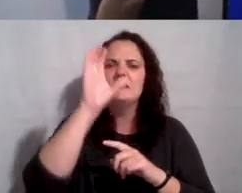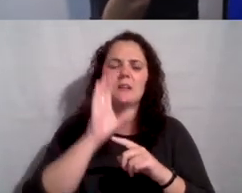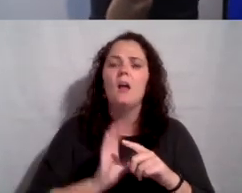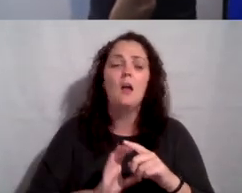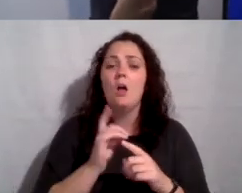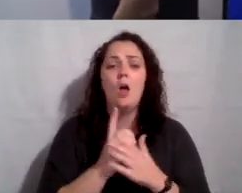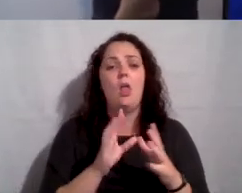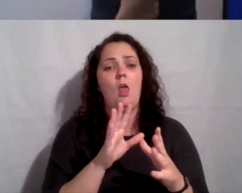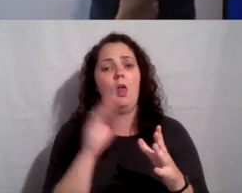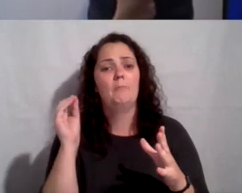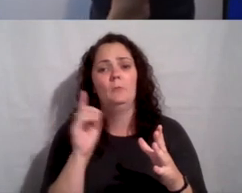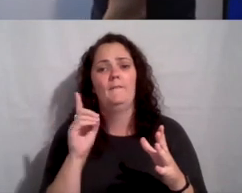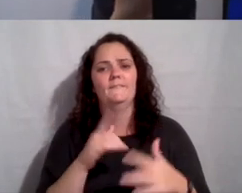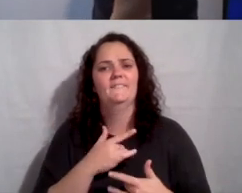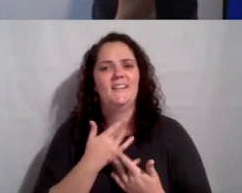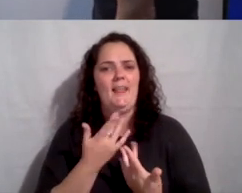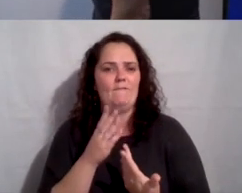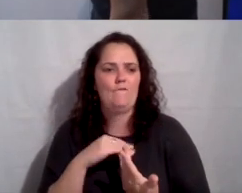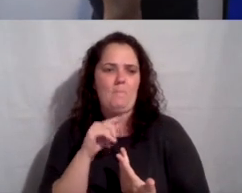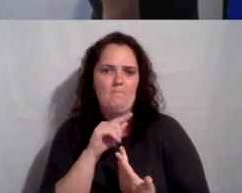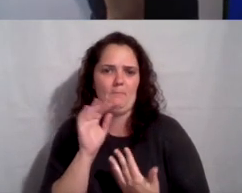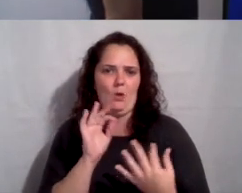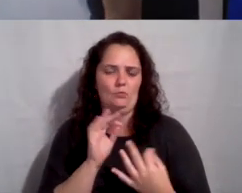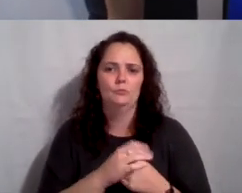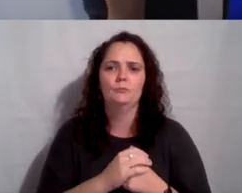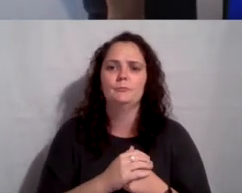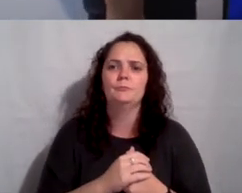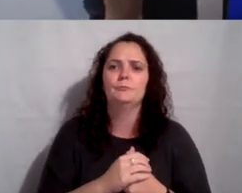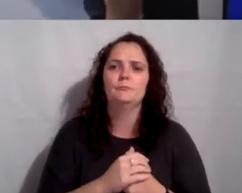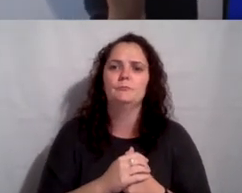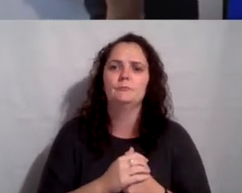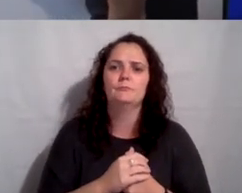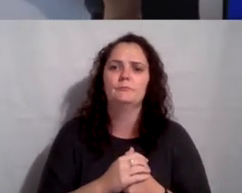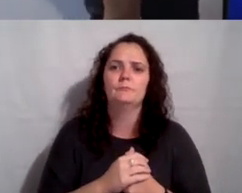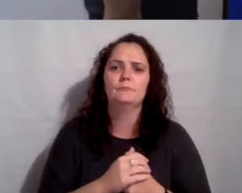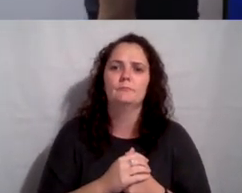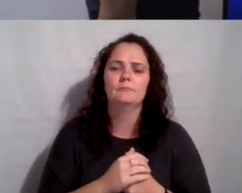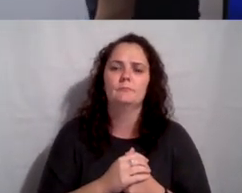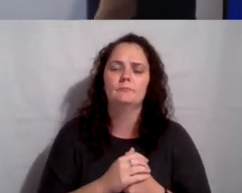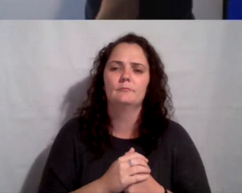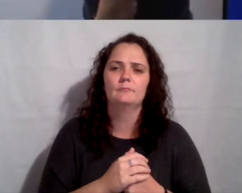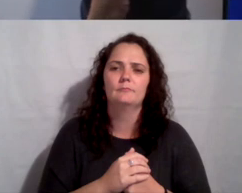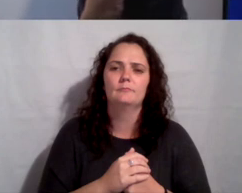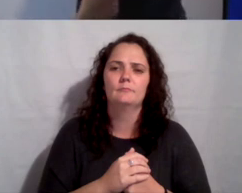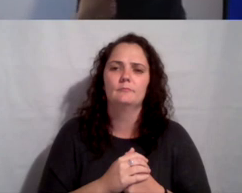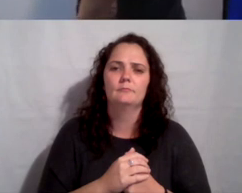just gonna try to catch the feeling that I get of that pose and what's happening there